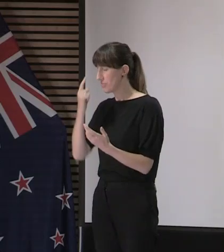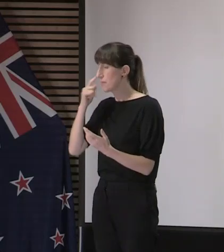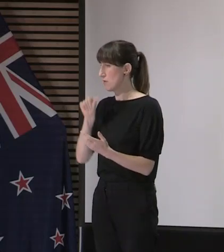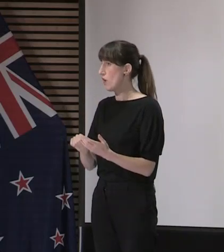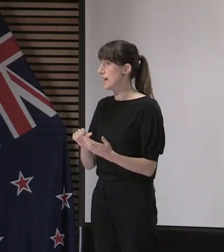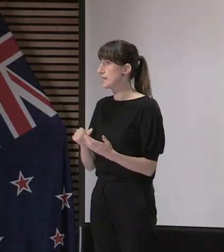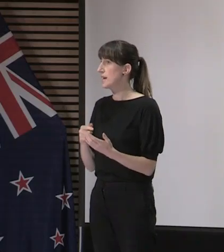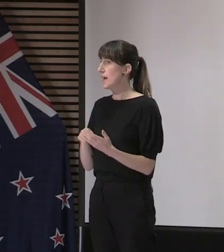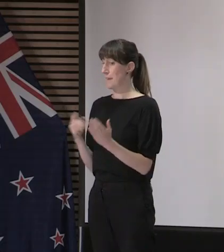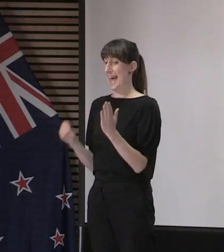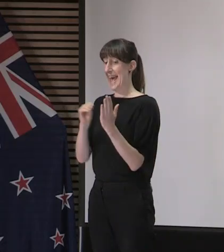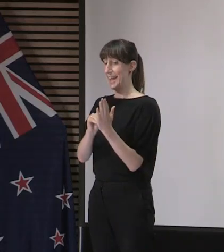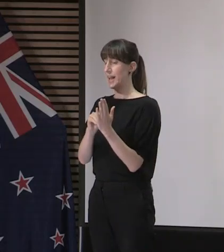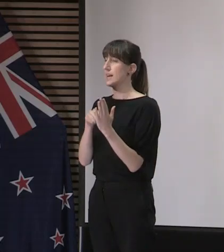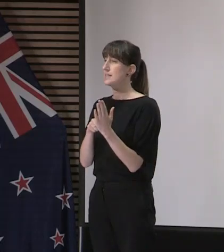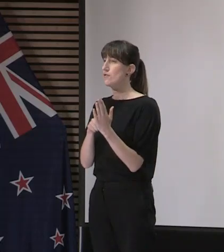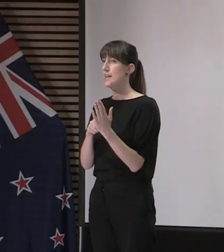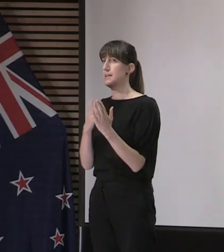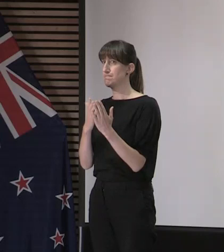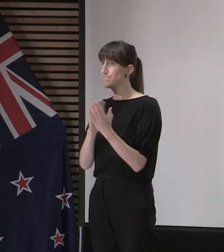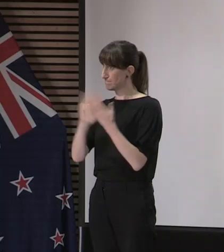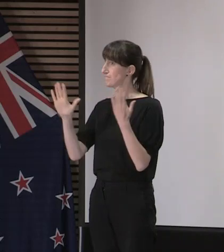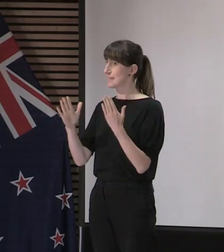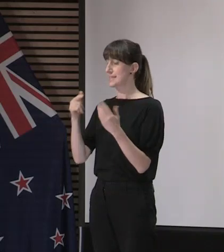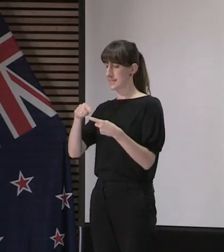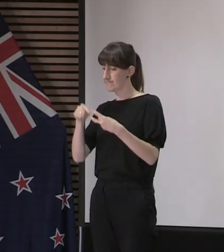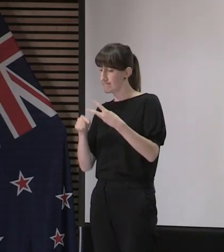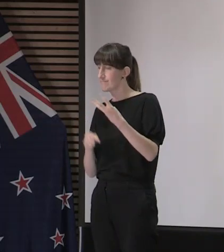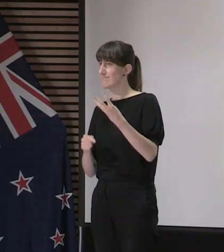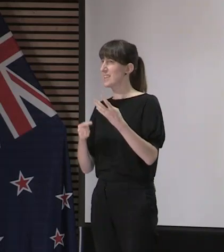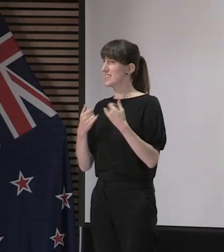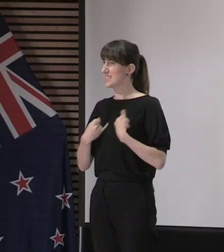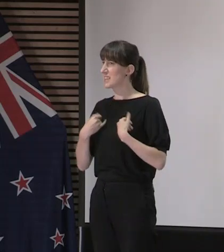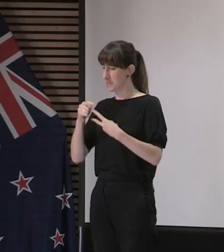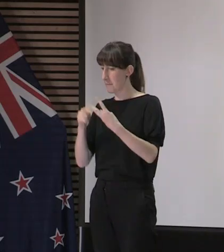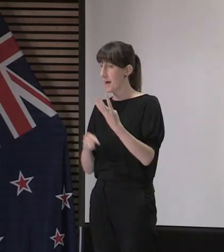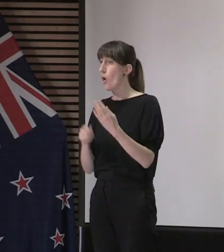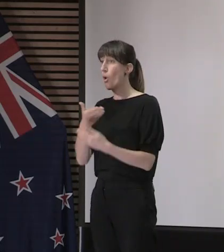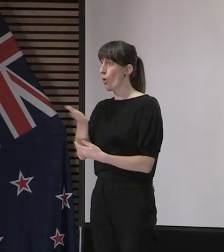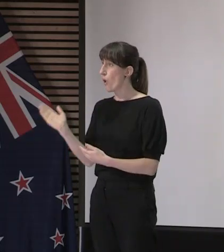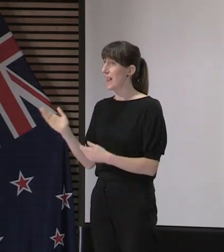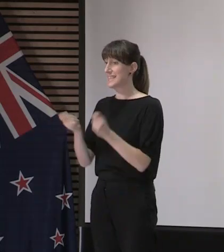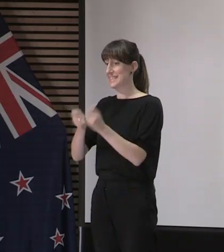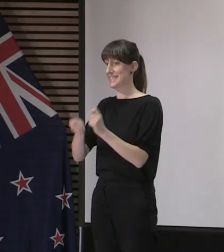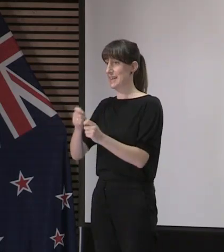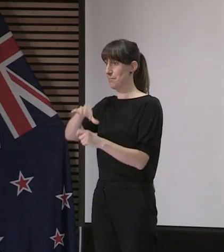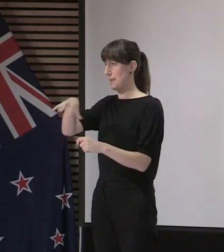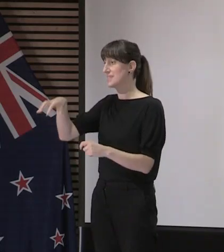it's in that. So I'm happy to confirm that. But we've certainly added, as a very